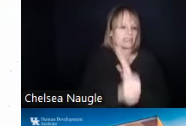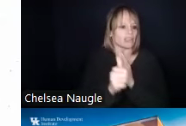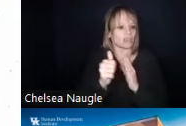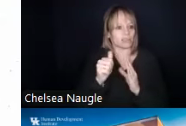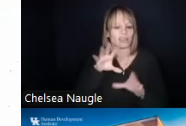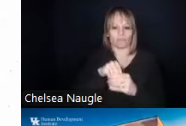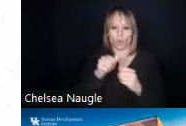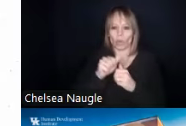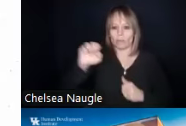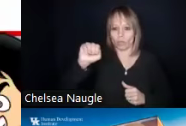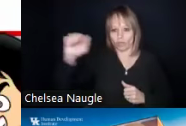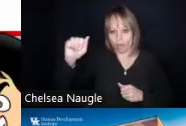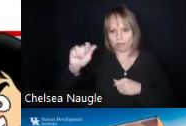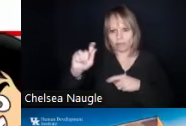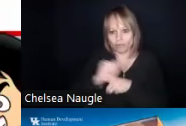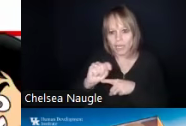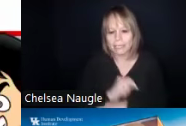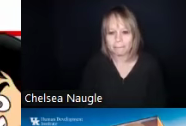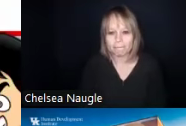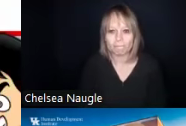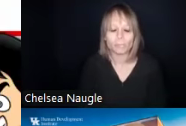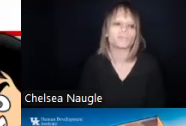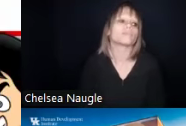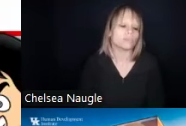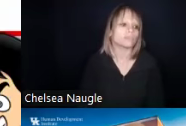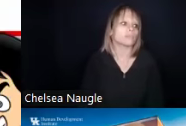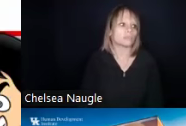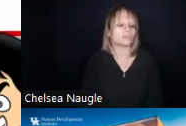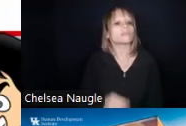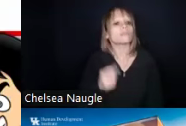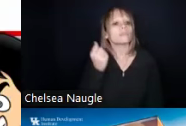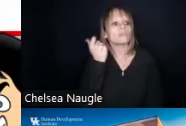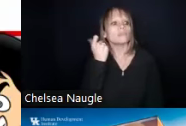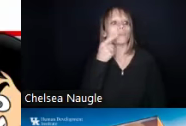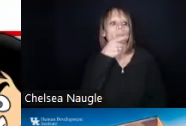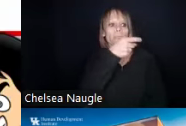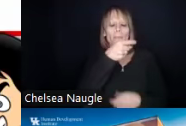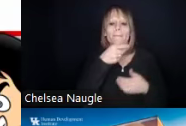training. Now we see here too and the number is small there for the fine motor skills